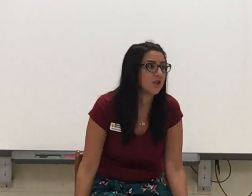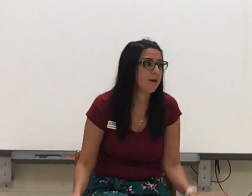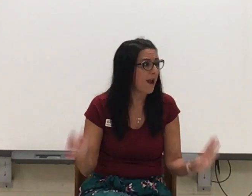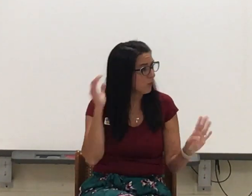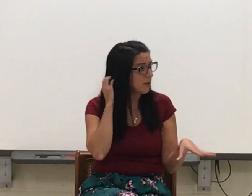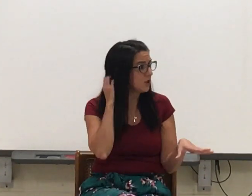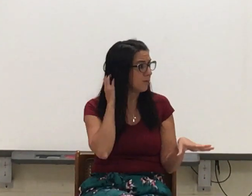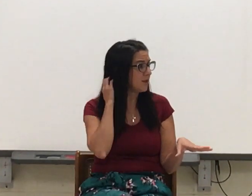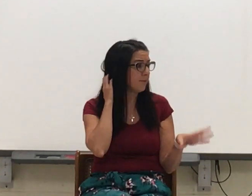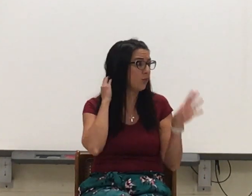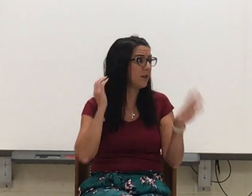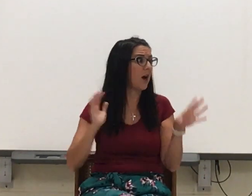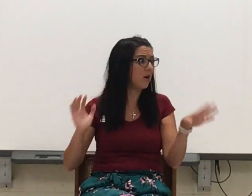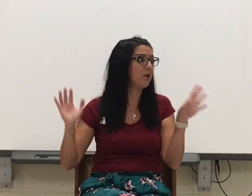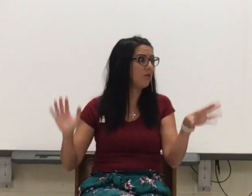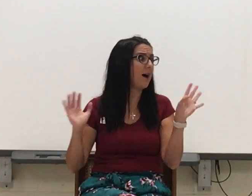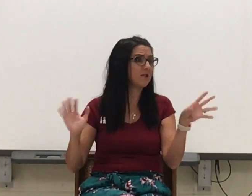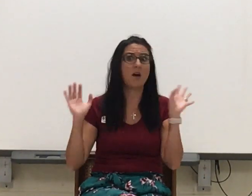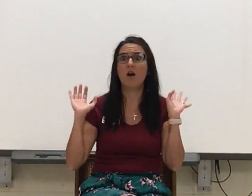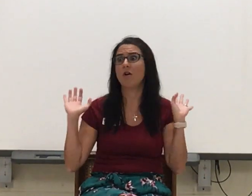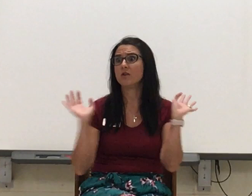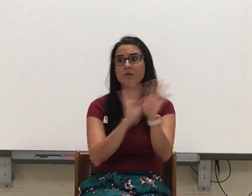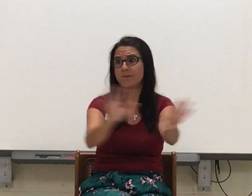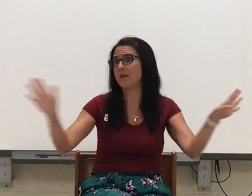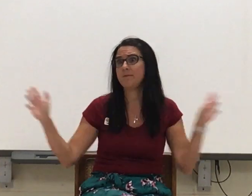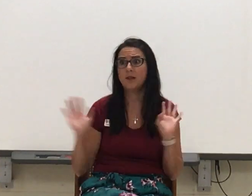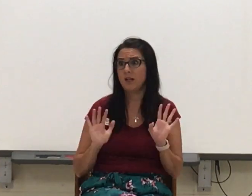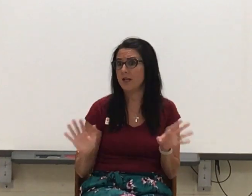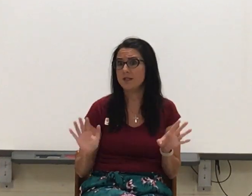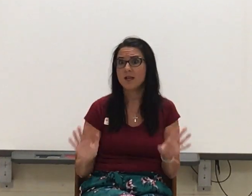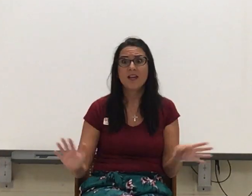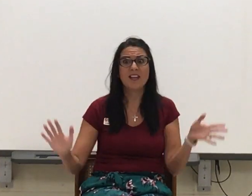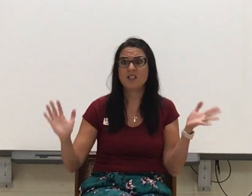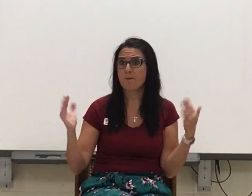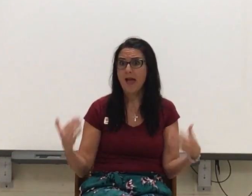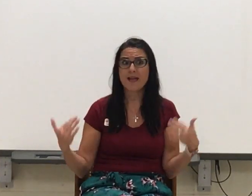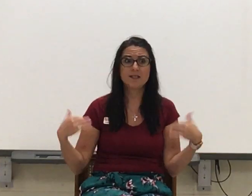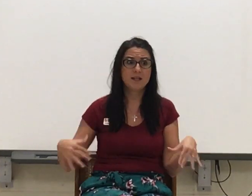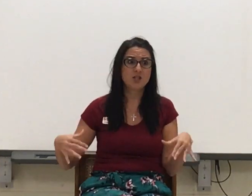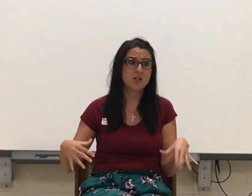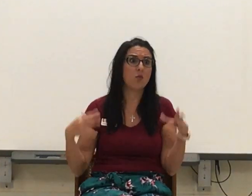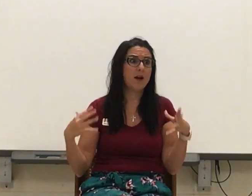make it really super simple. Really all your responsibility is to pay attention to what